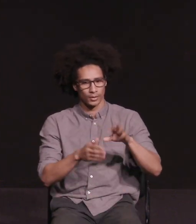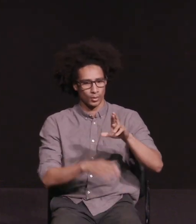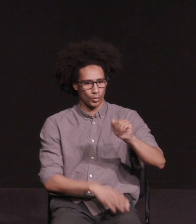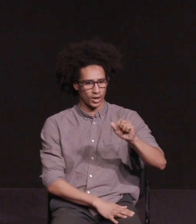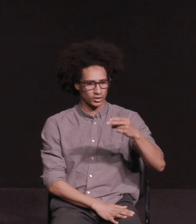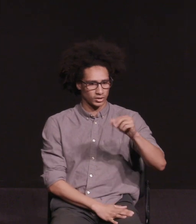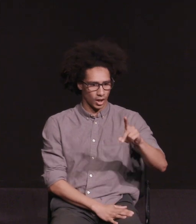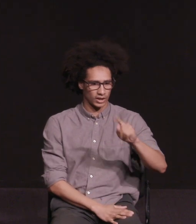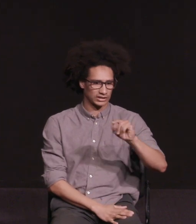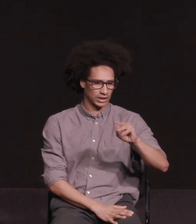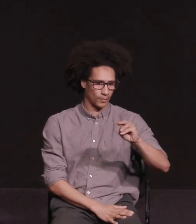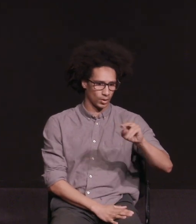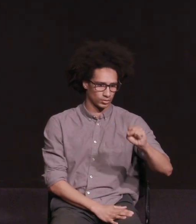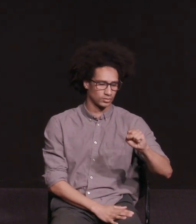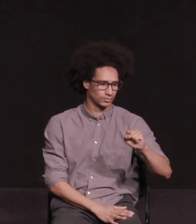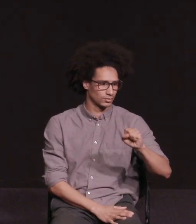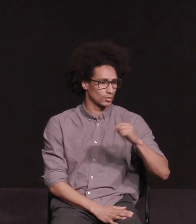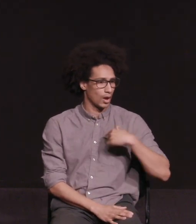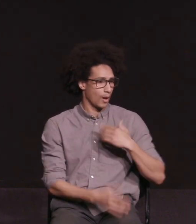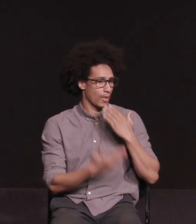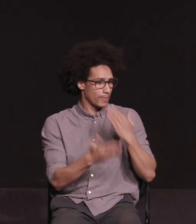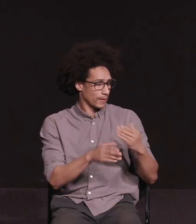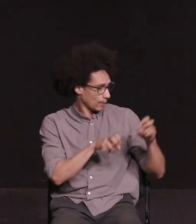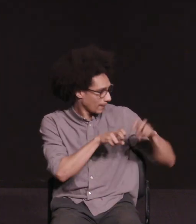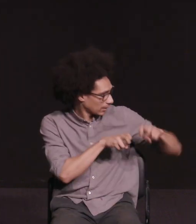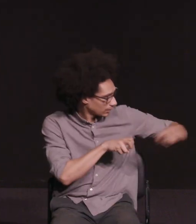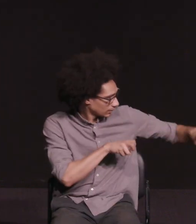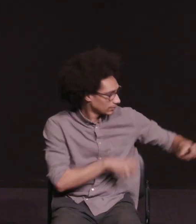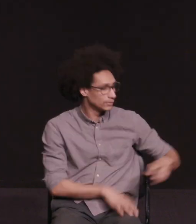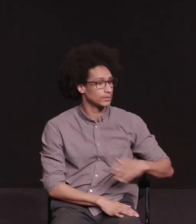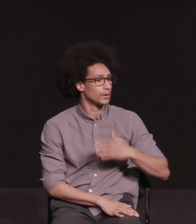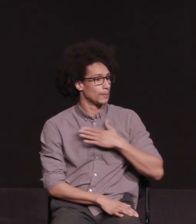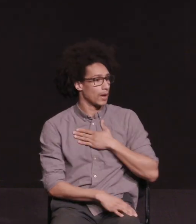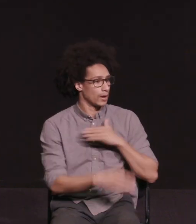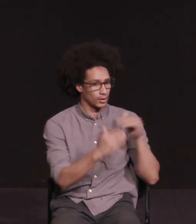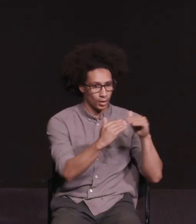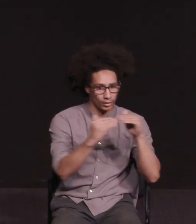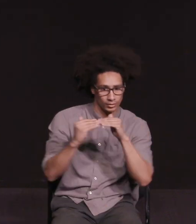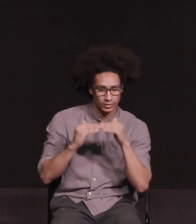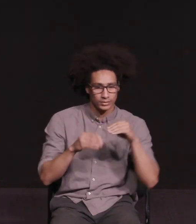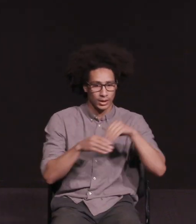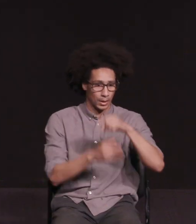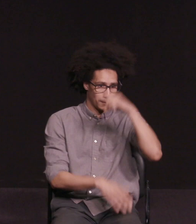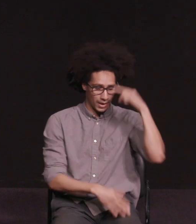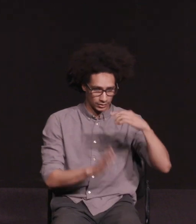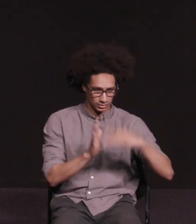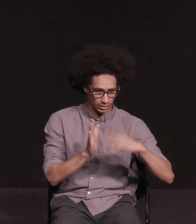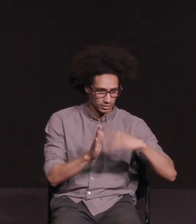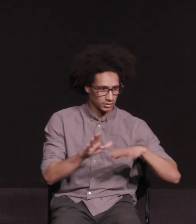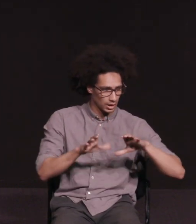I'd like to thank the panelists, my colleagues in the Black Studies Collaboratory, and all of you who took the time out